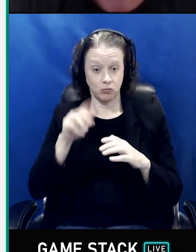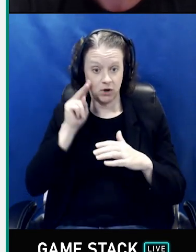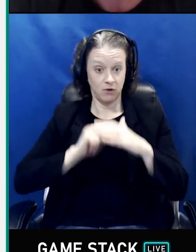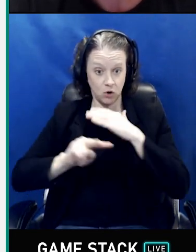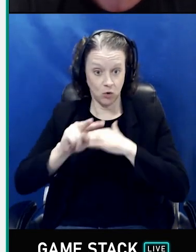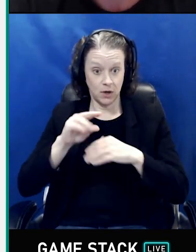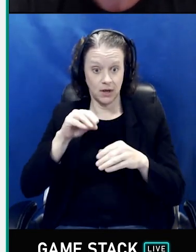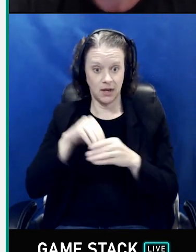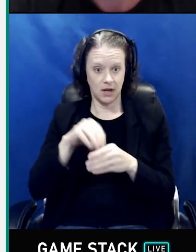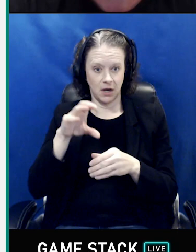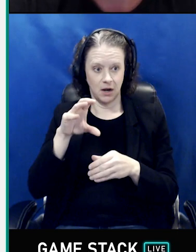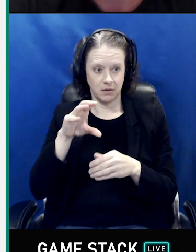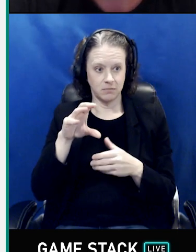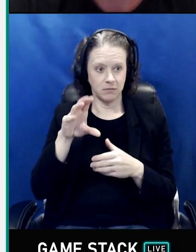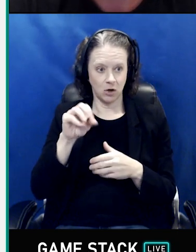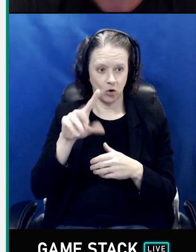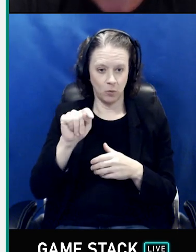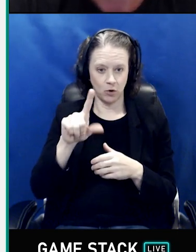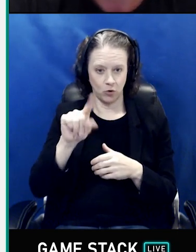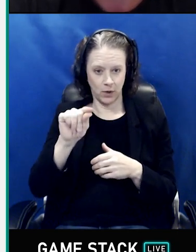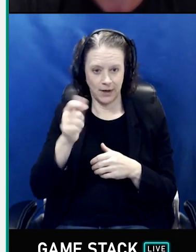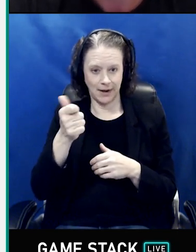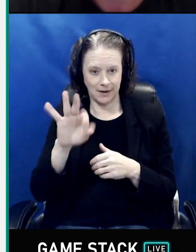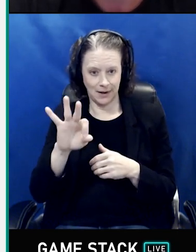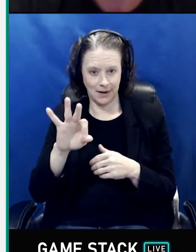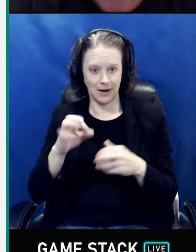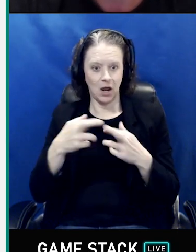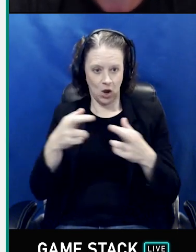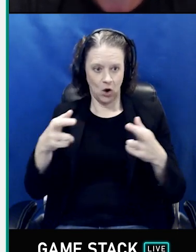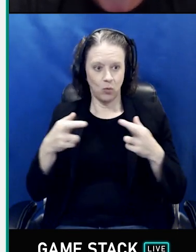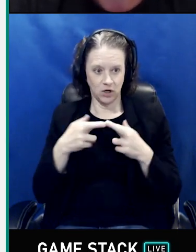original expansion in January 2020,